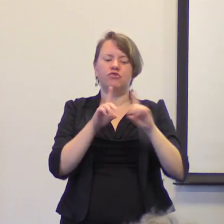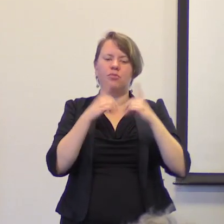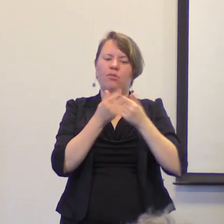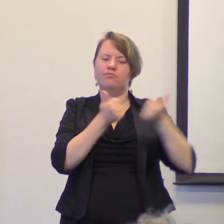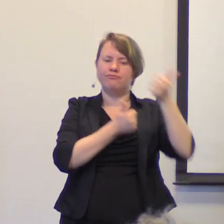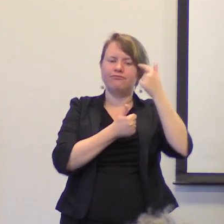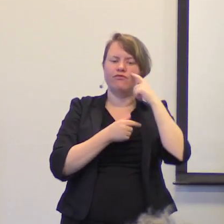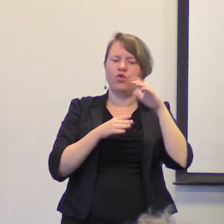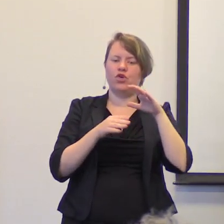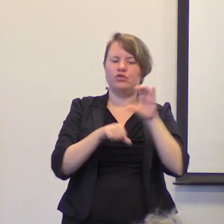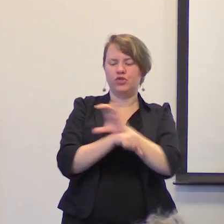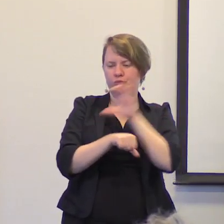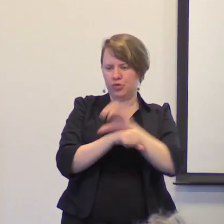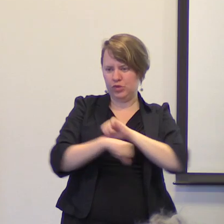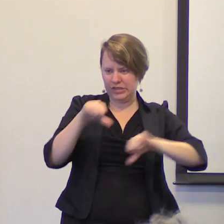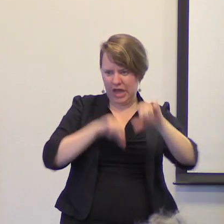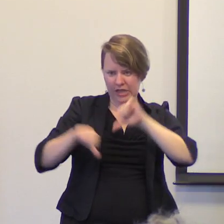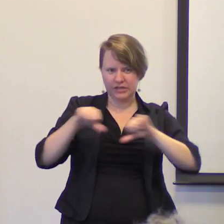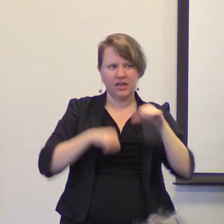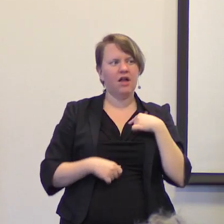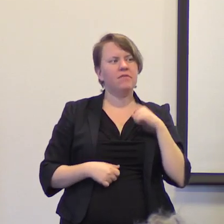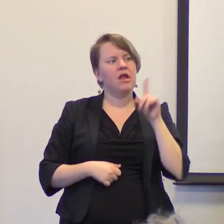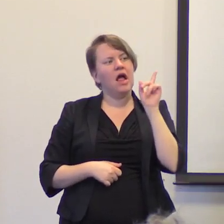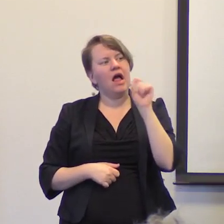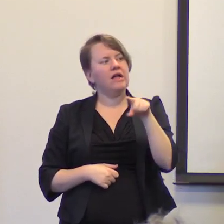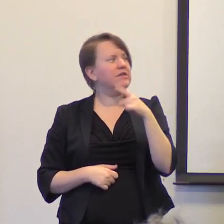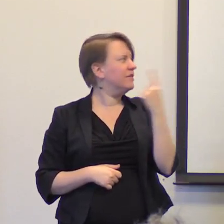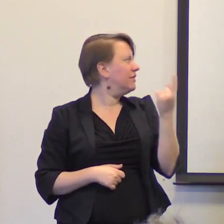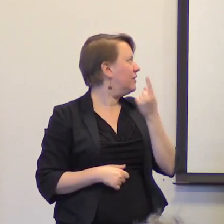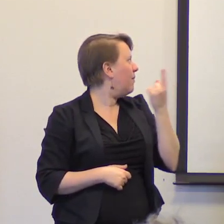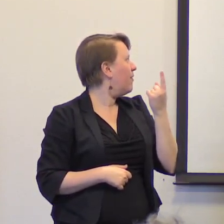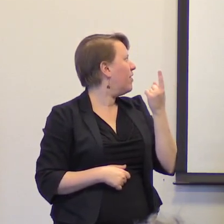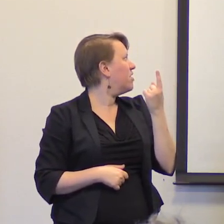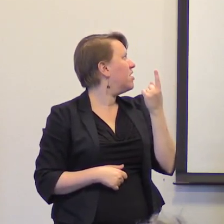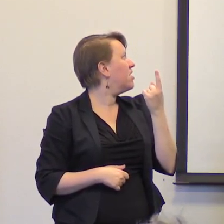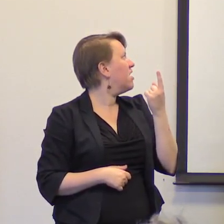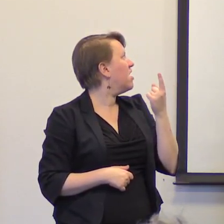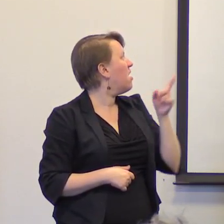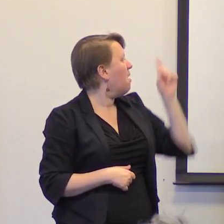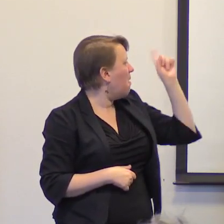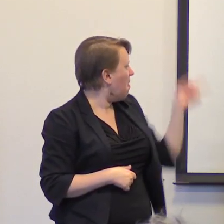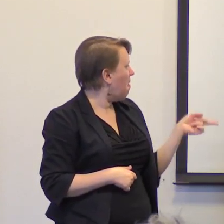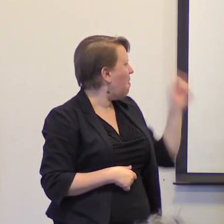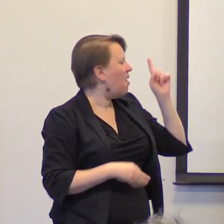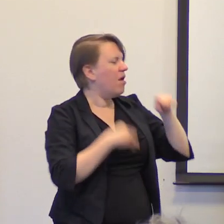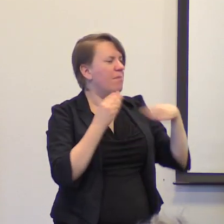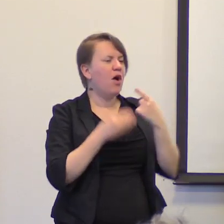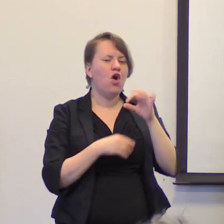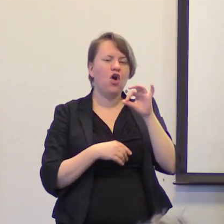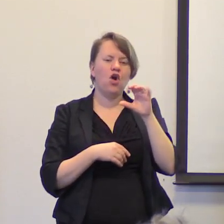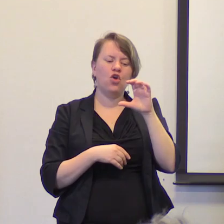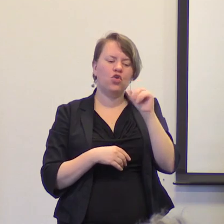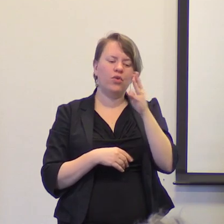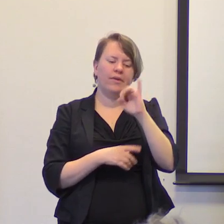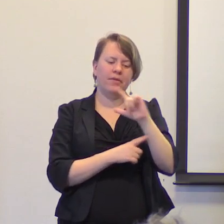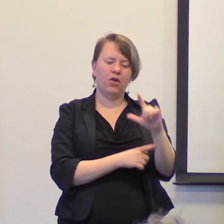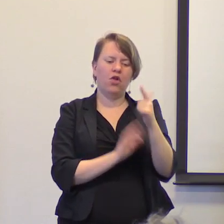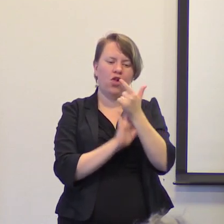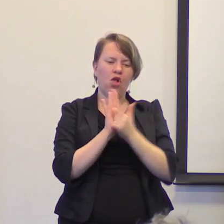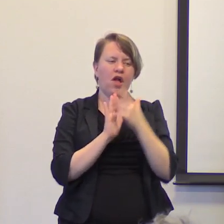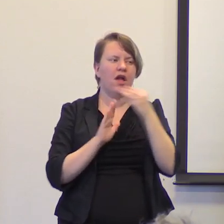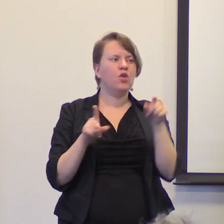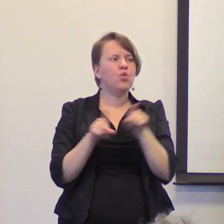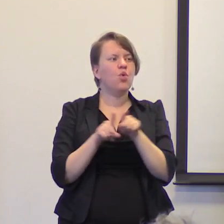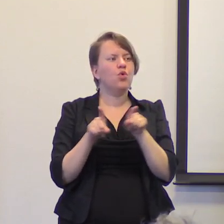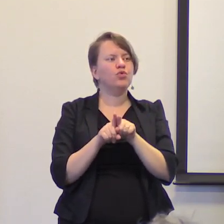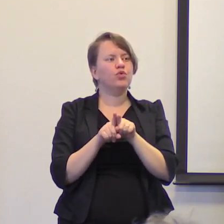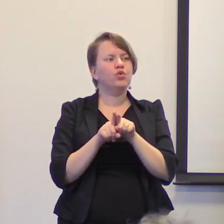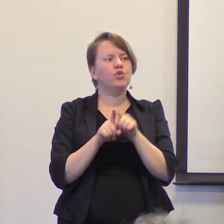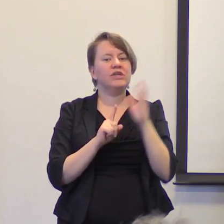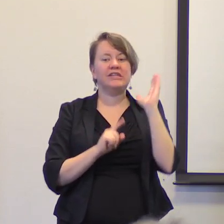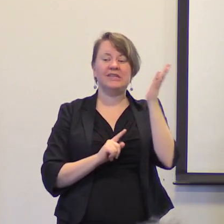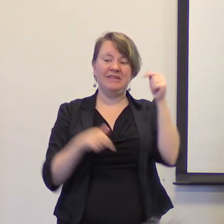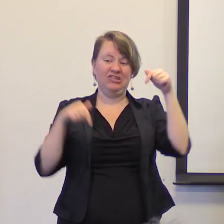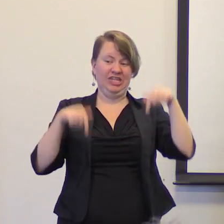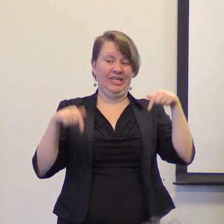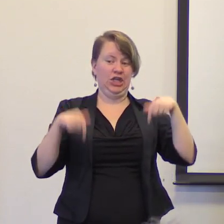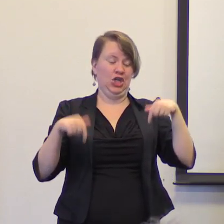Let me ask something primarily concerning criminal law and also a speech here and whether